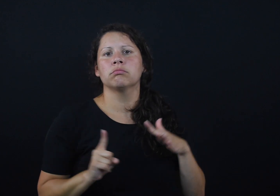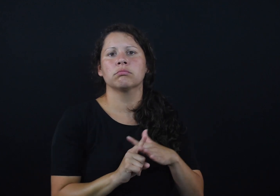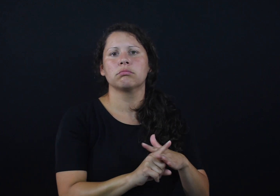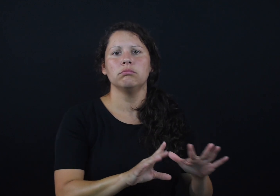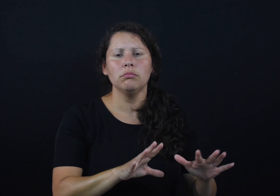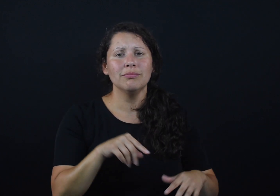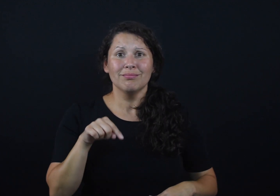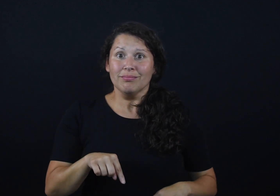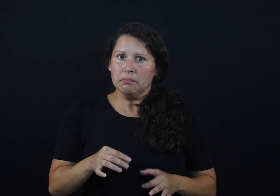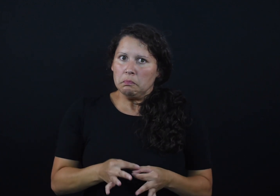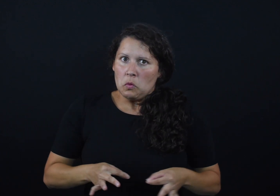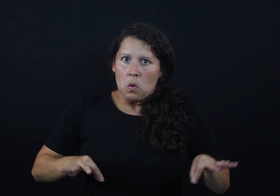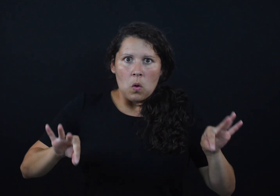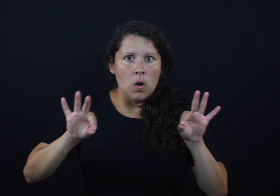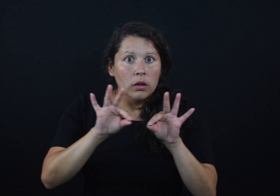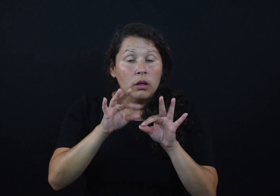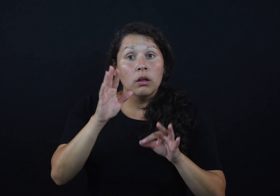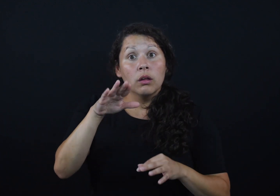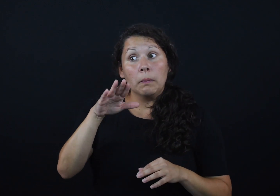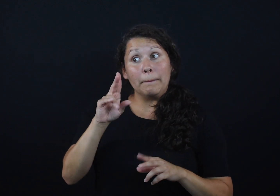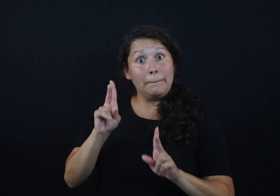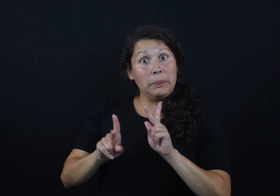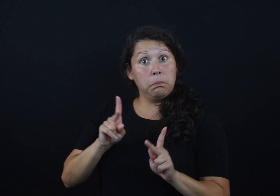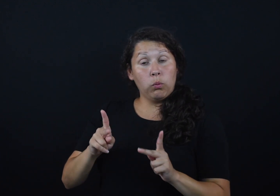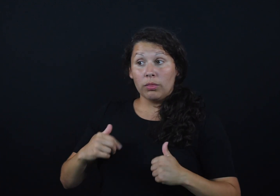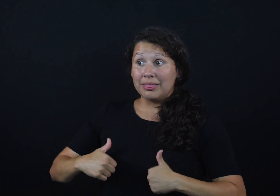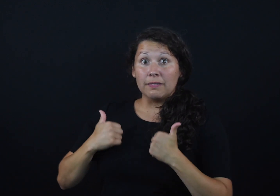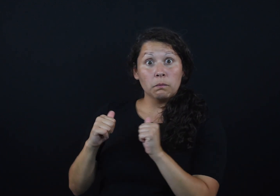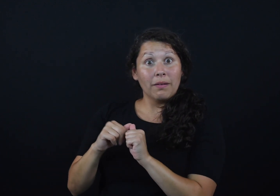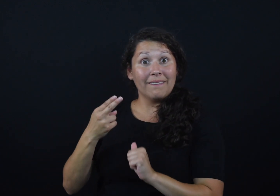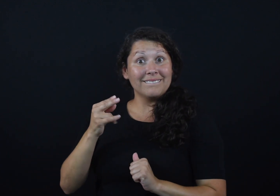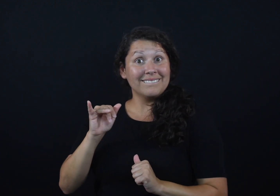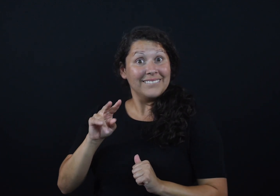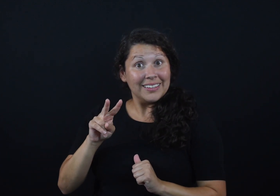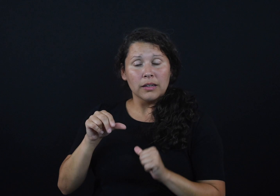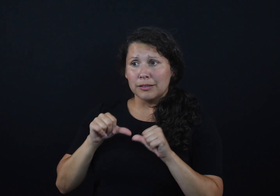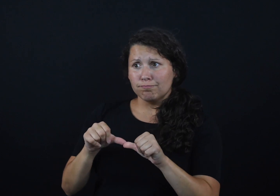so essential, because people living with HIV who are taking their medications and have